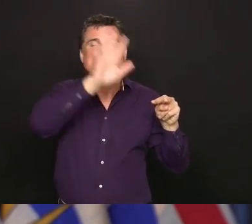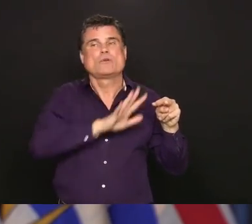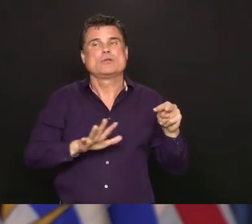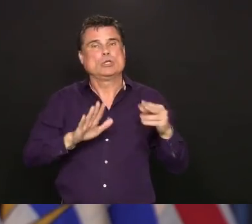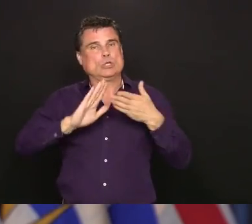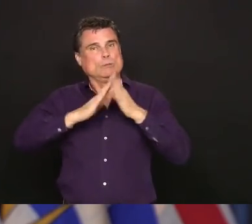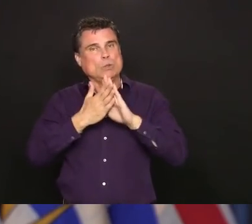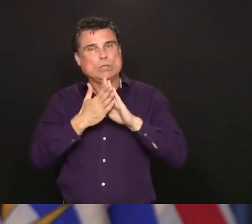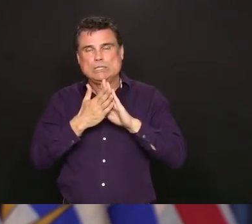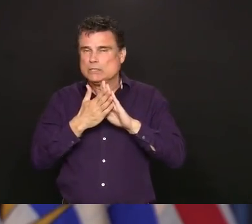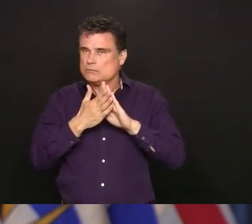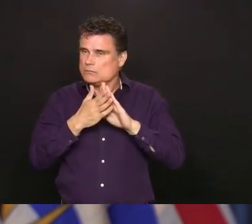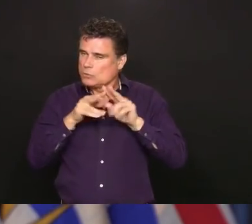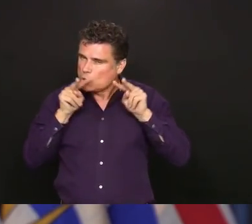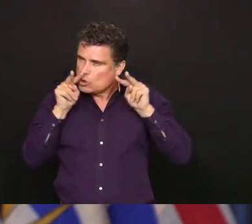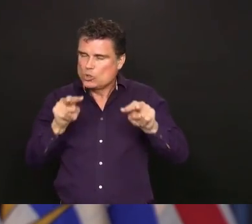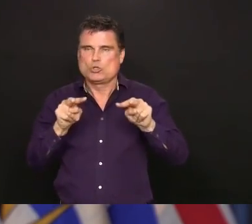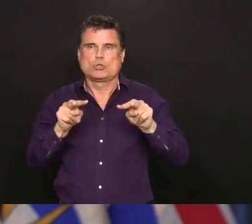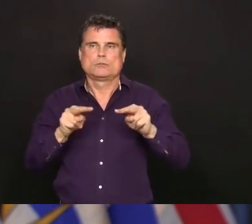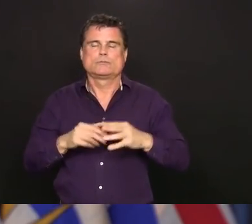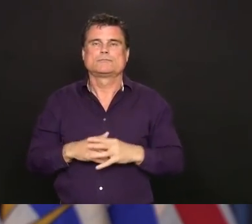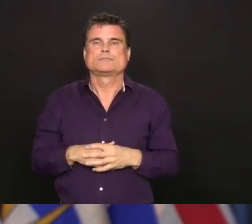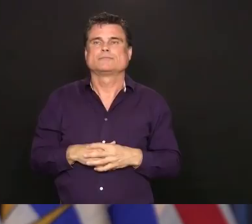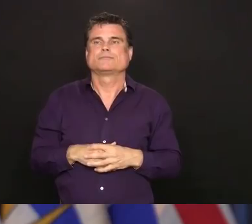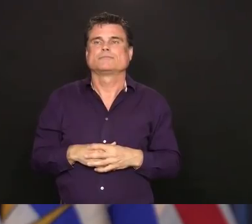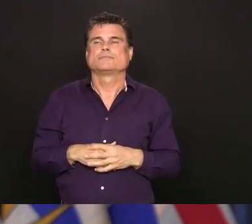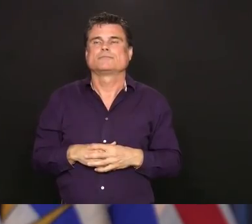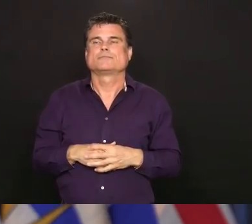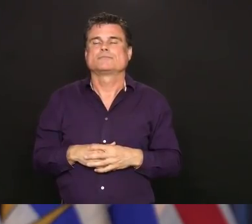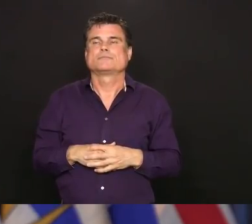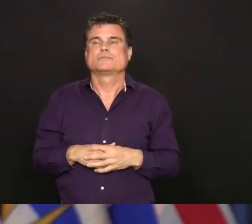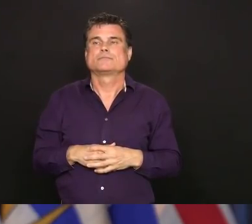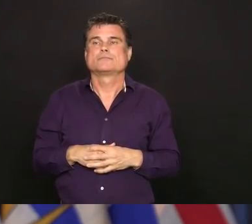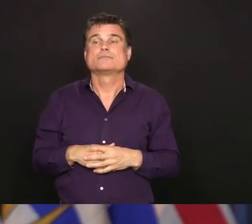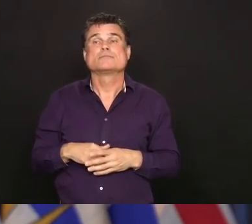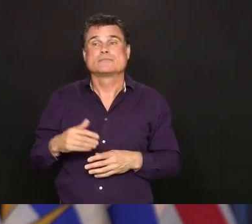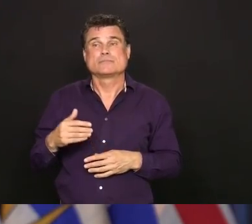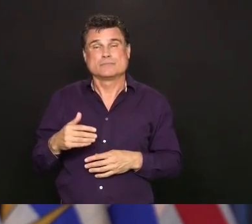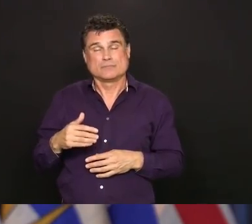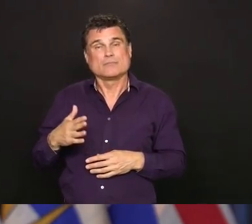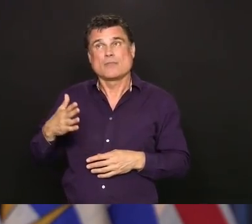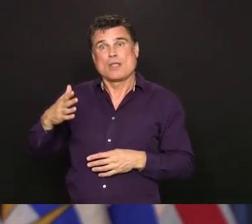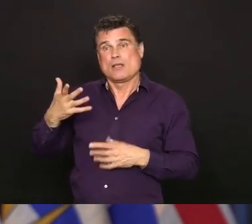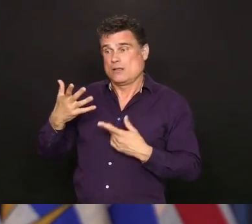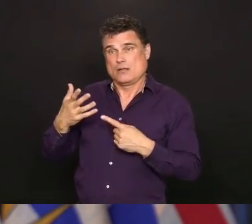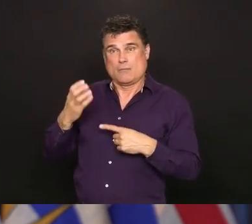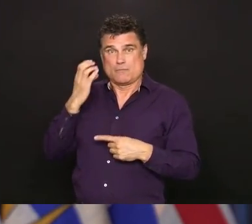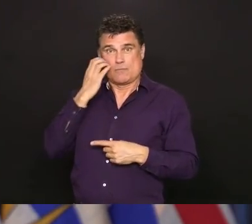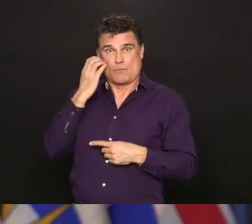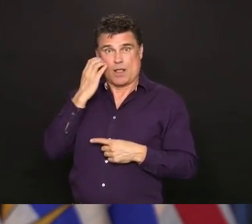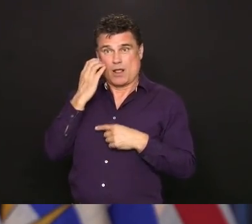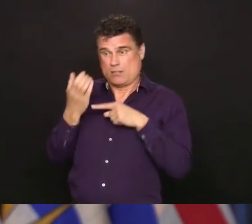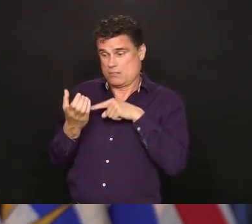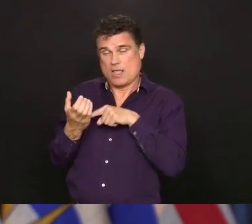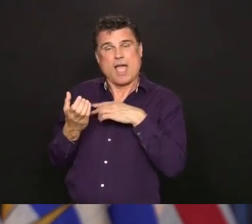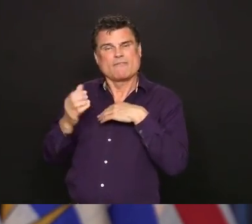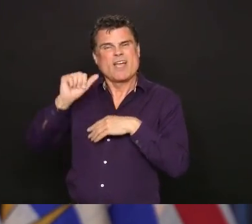In terms of an app, we have been using some apps voluntarily in some parts of province already to help facilitate that ongoing connection with